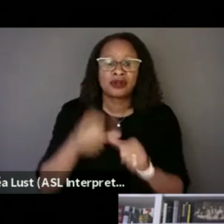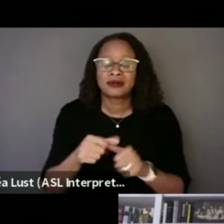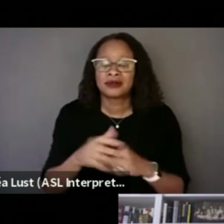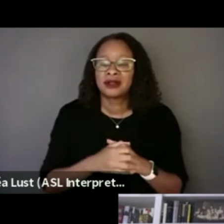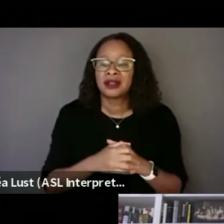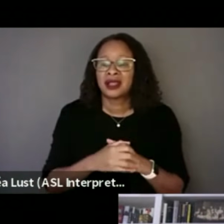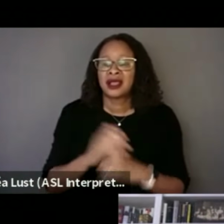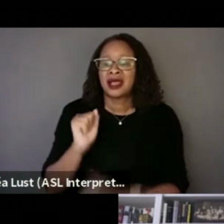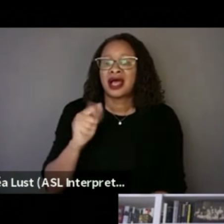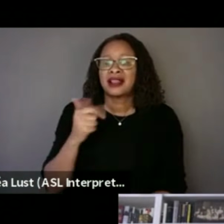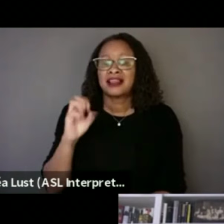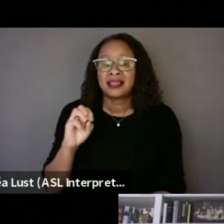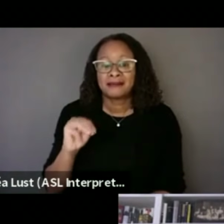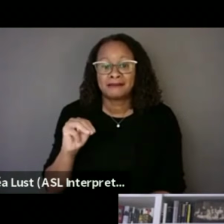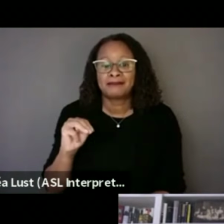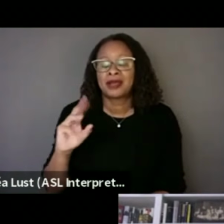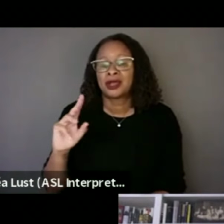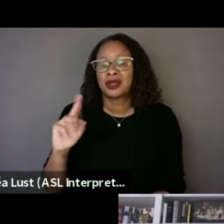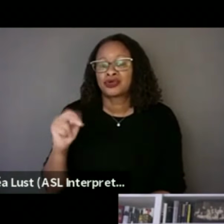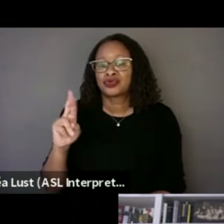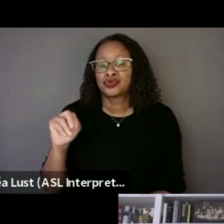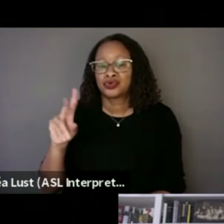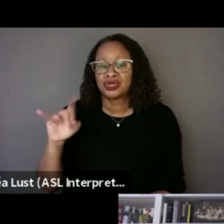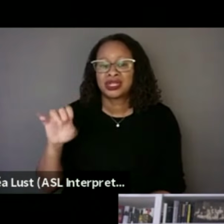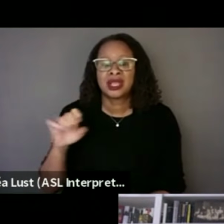who was a little Syrian boy whose body washed up on the shore.